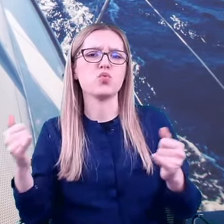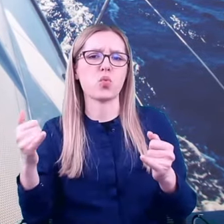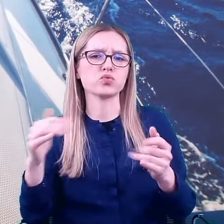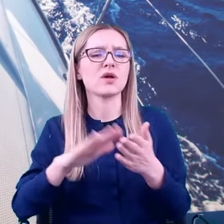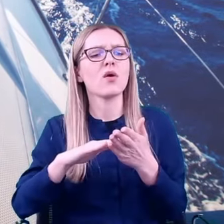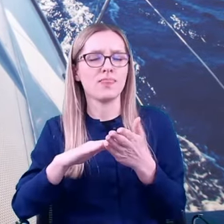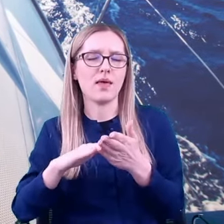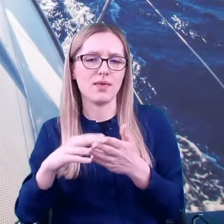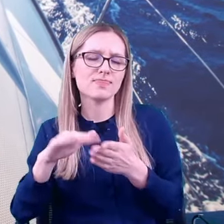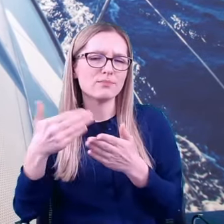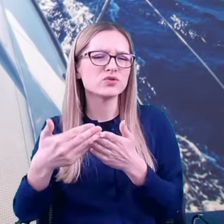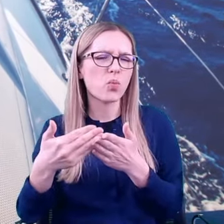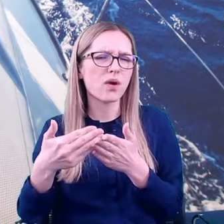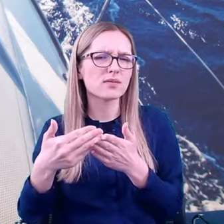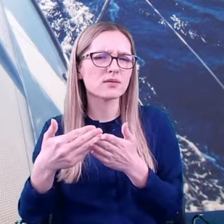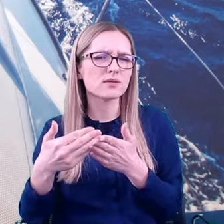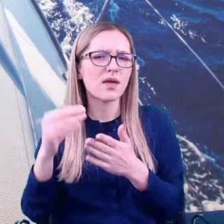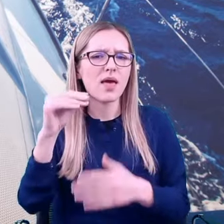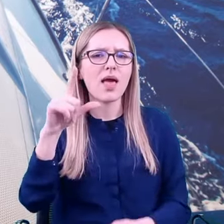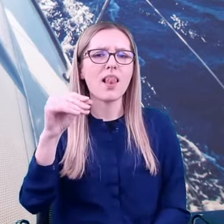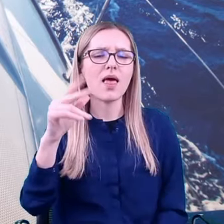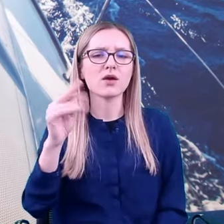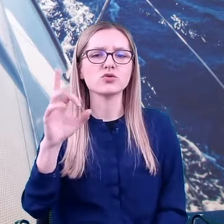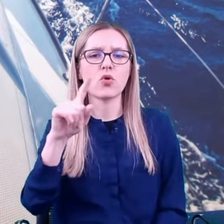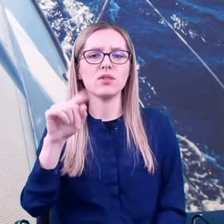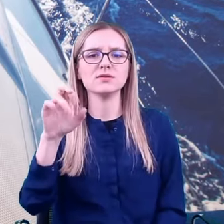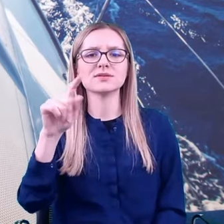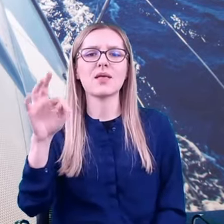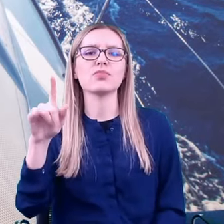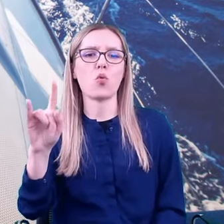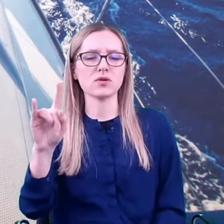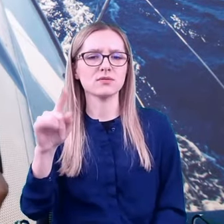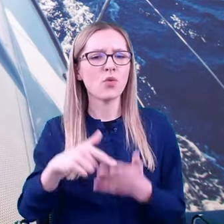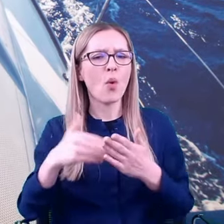Have you ever heard of electrolyzers? Or what is electrolysis?